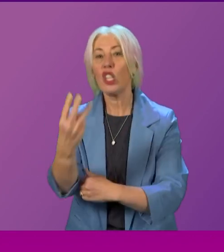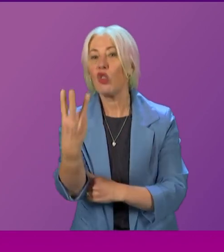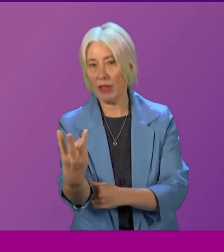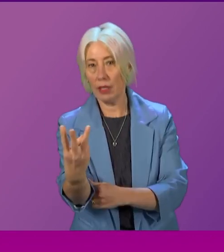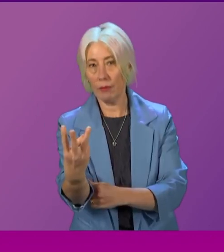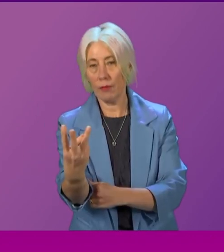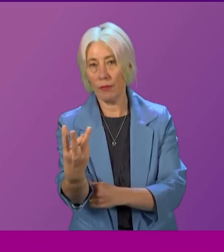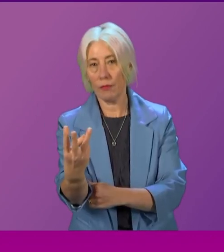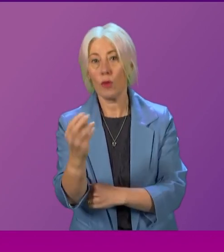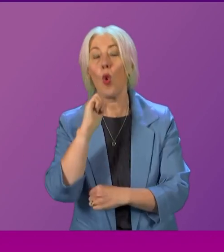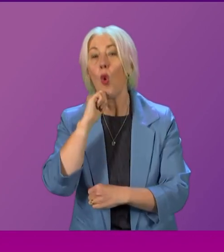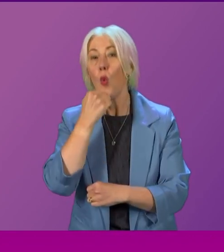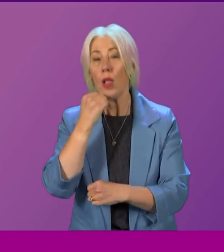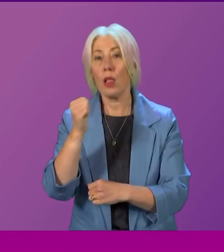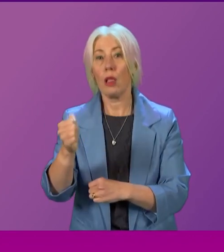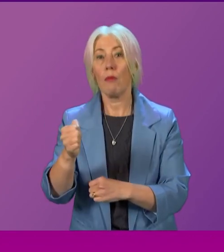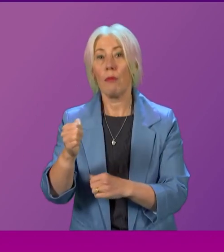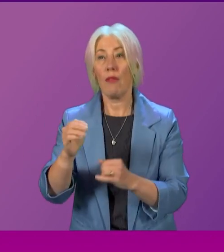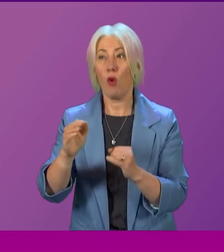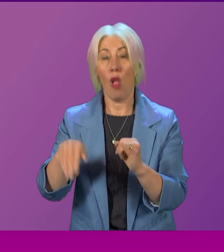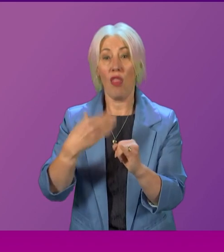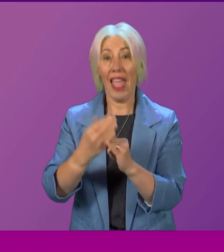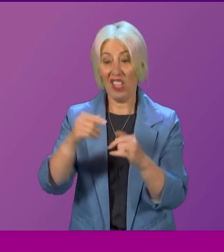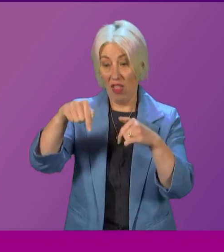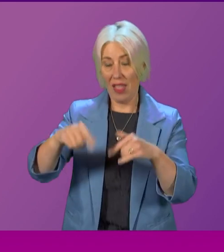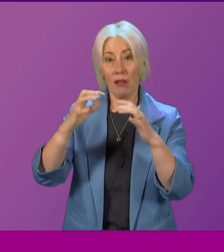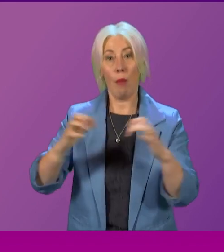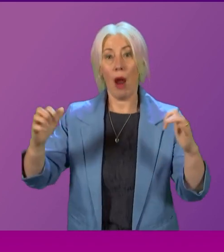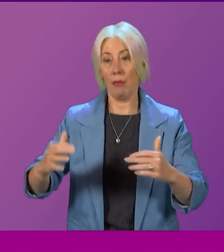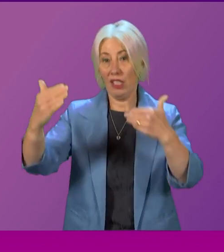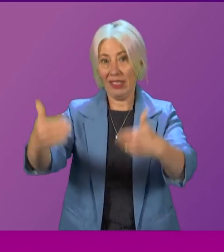reach before the end of the current parliamentary term.